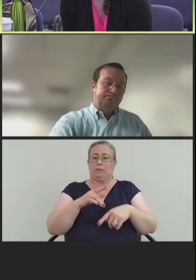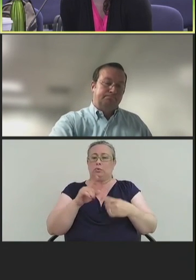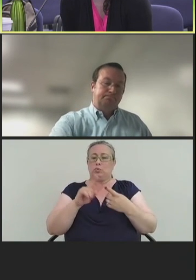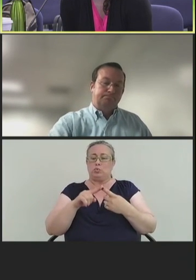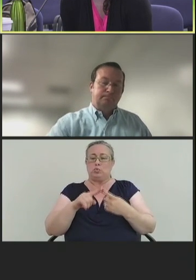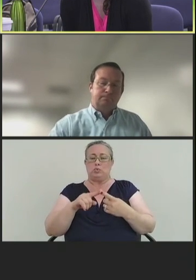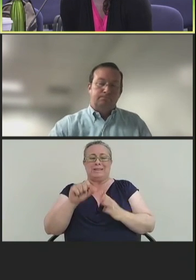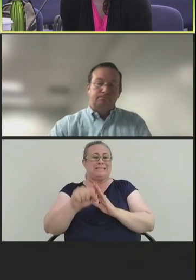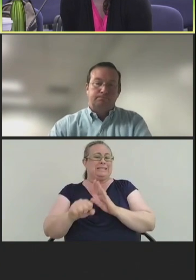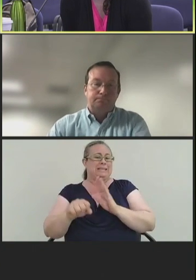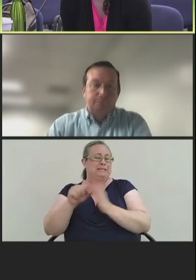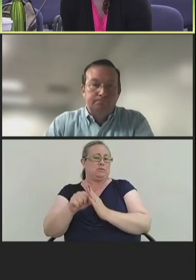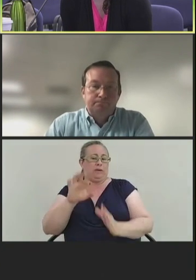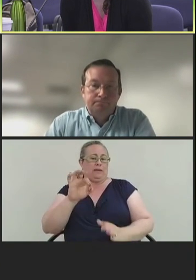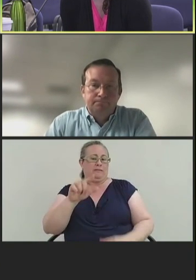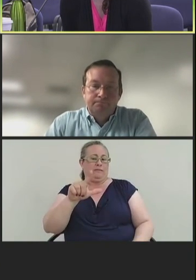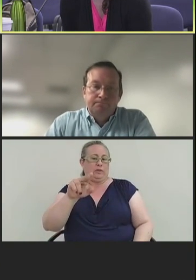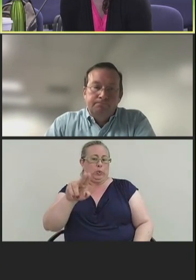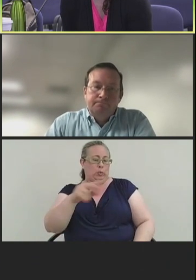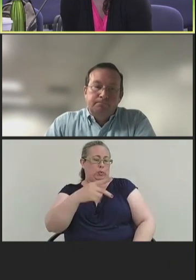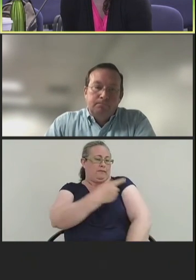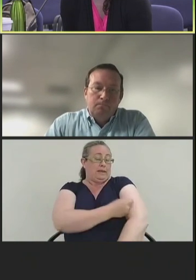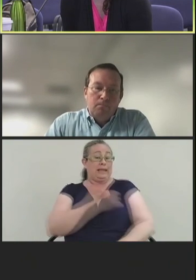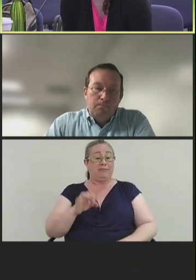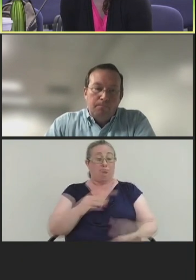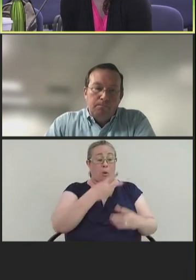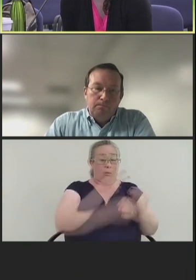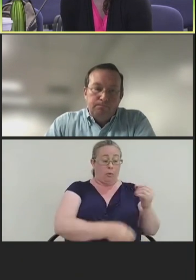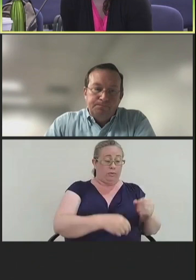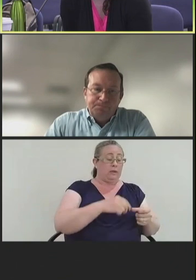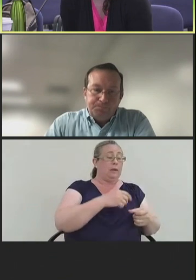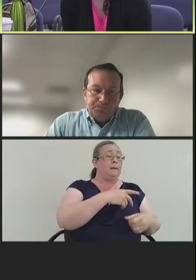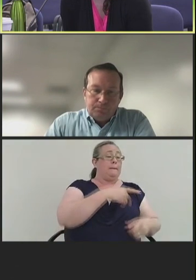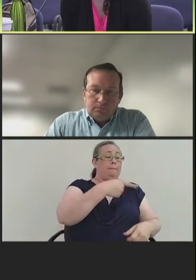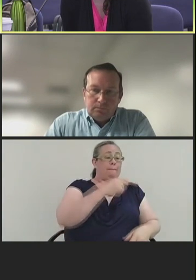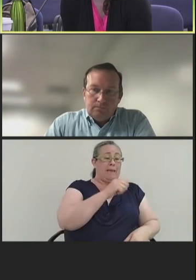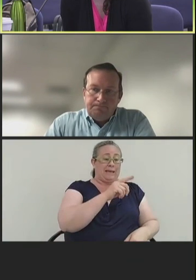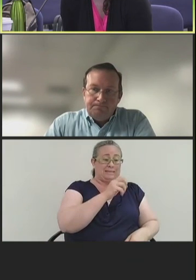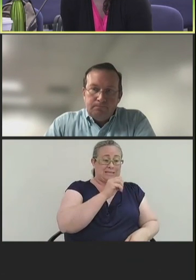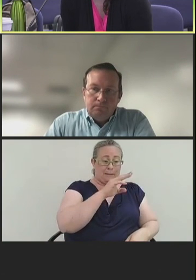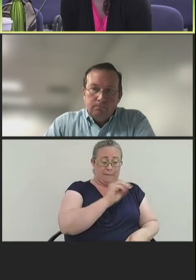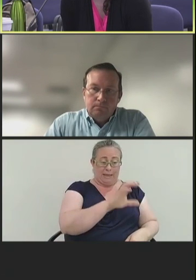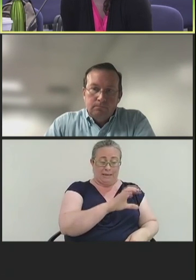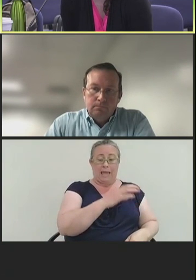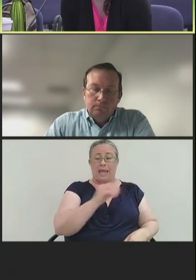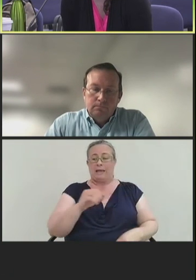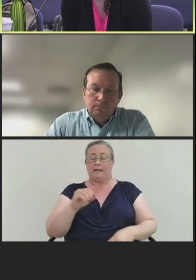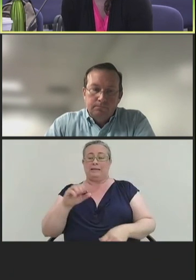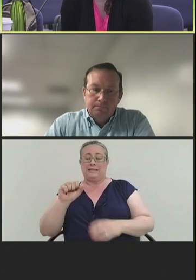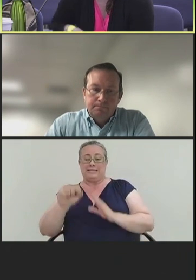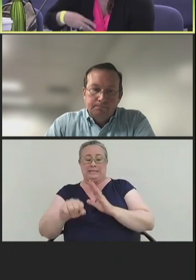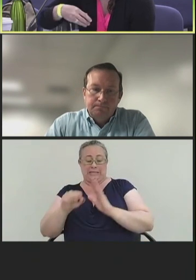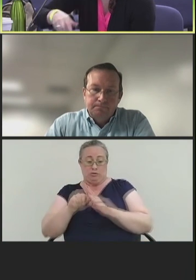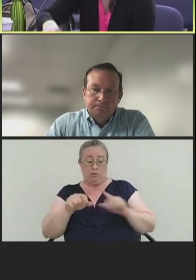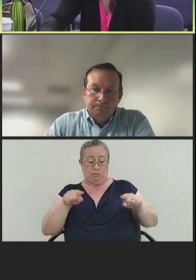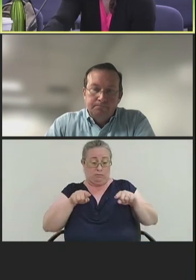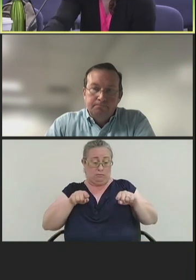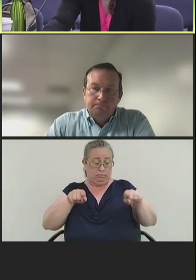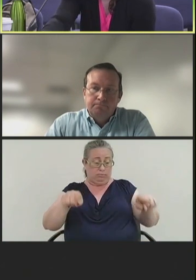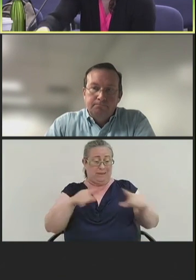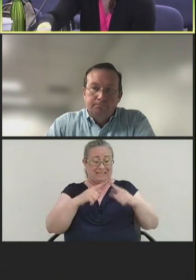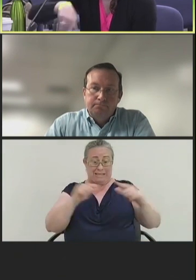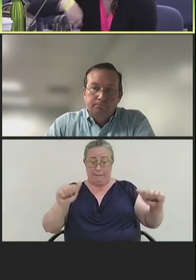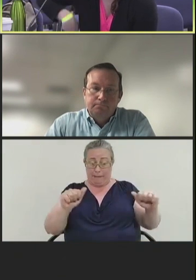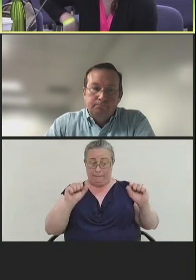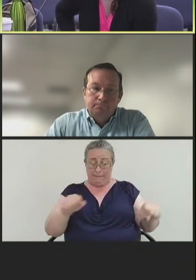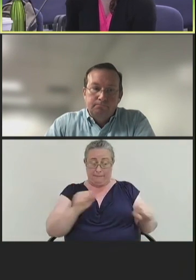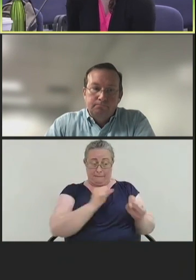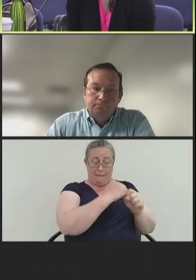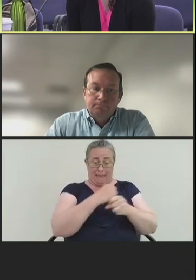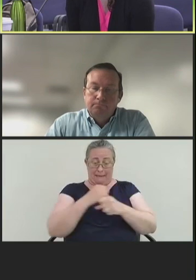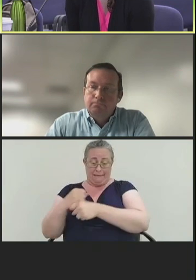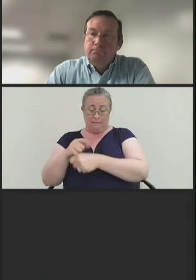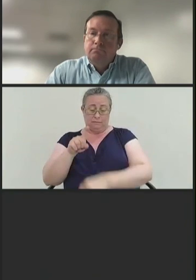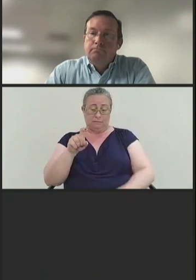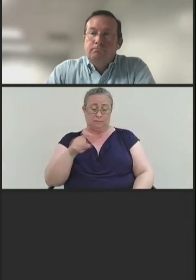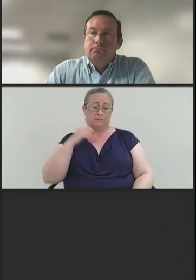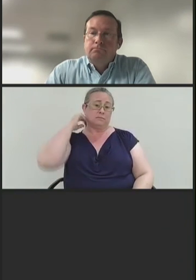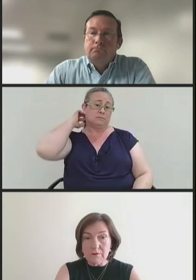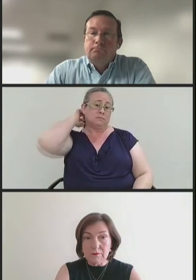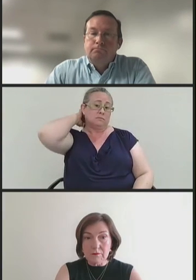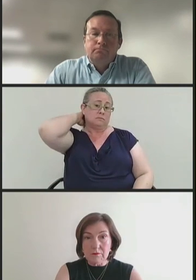I guess I'm asking if both pandemic vaccine and seasonal vaccine can be made at the same time.